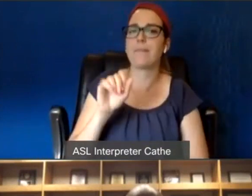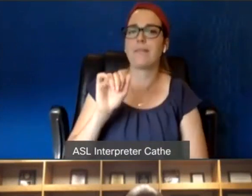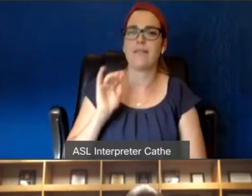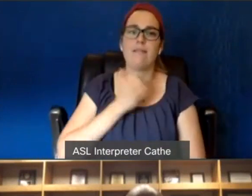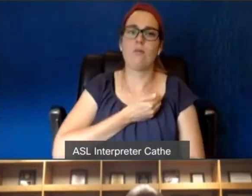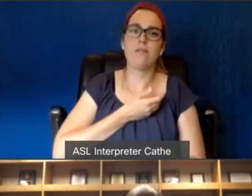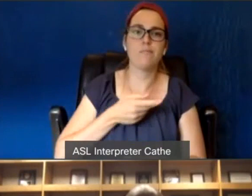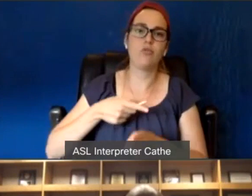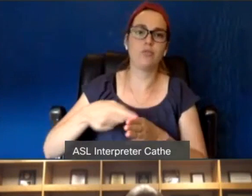Yeah so.